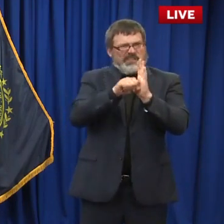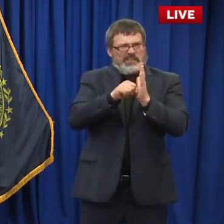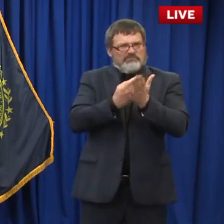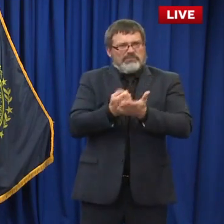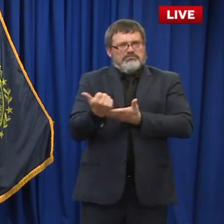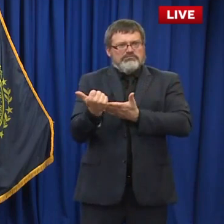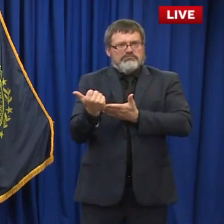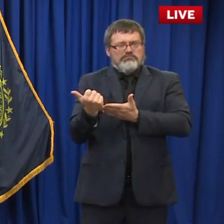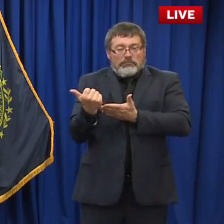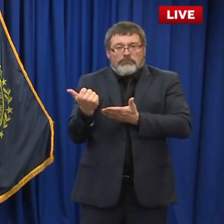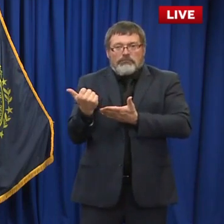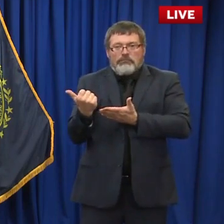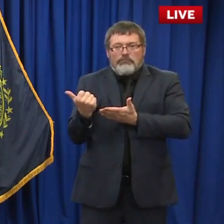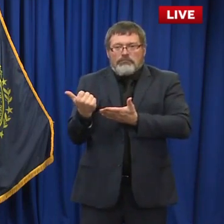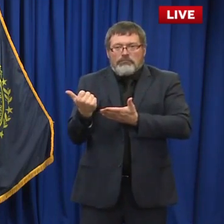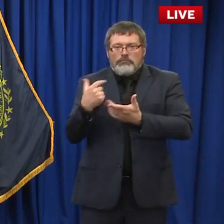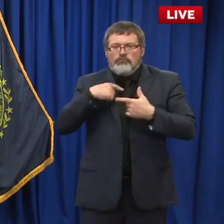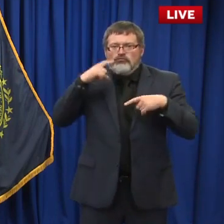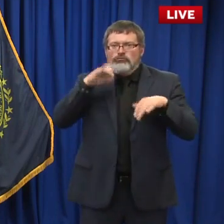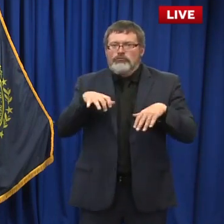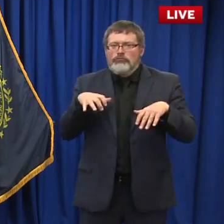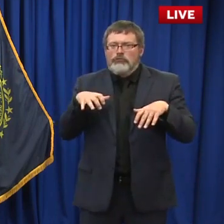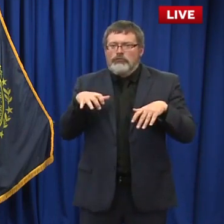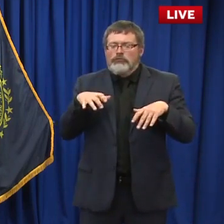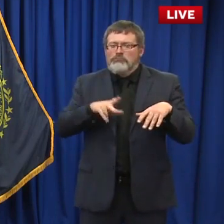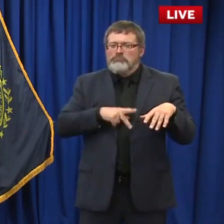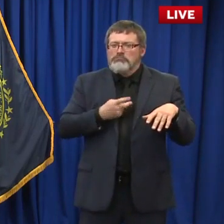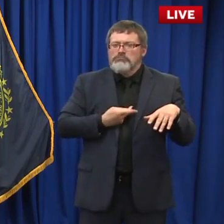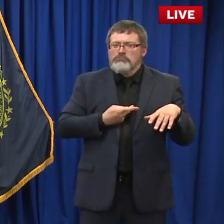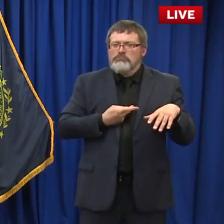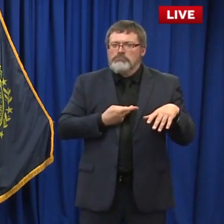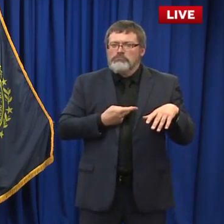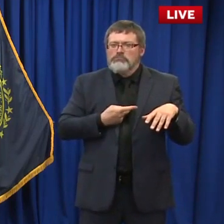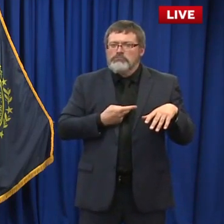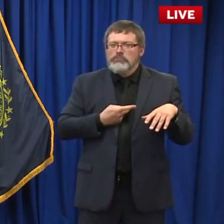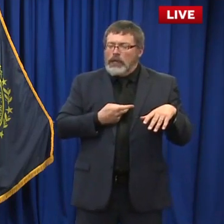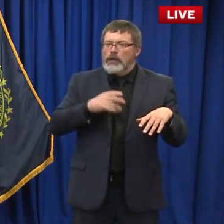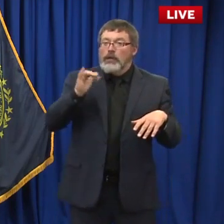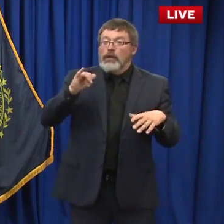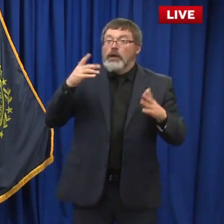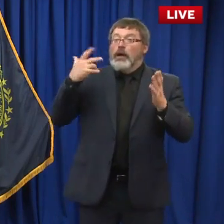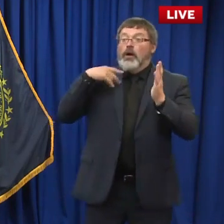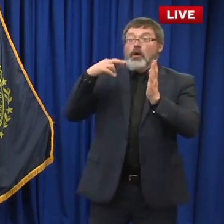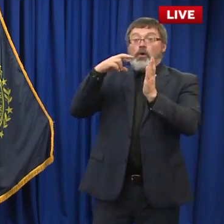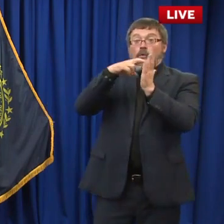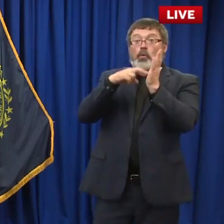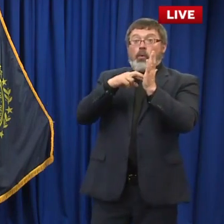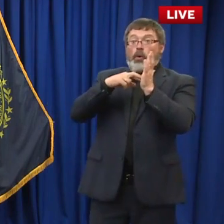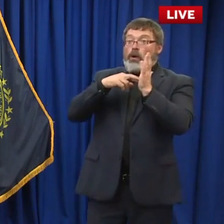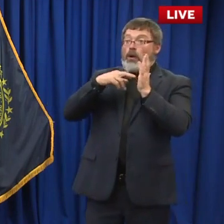STATES. INSTEAD, IT REALLY CHANGES THE RULES FOR MONEY, FRANKLY THAT WE'VE ALREADY SPENT AND IT'S A TERRIBLE IDEA. IT REALLY IS.